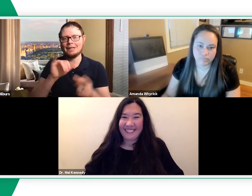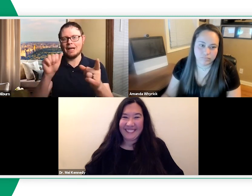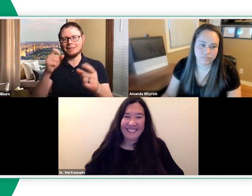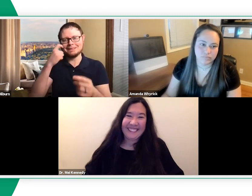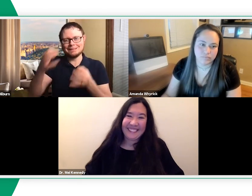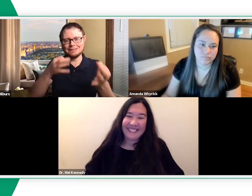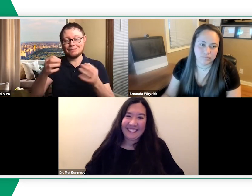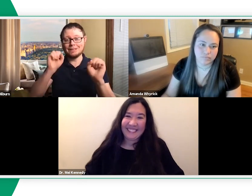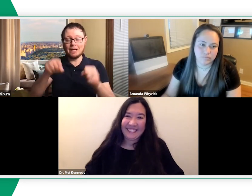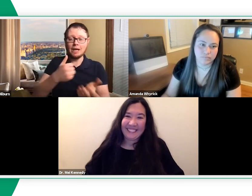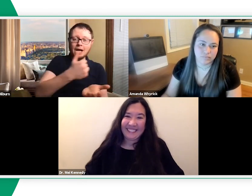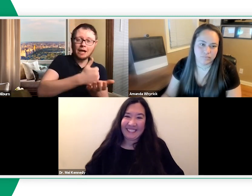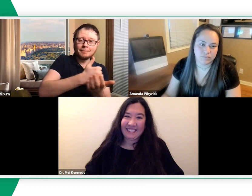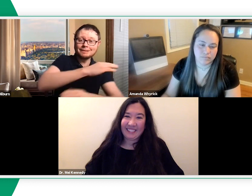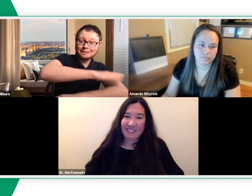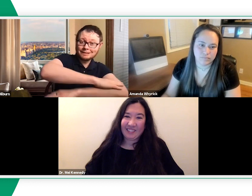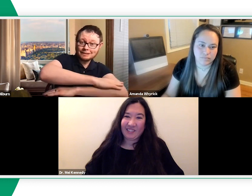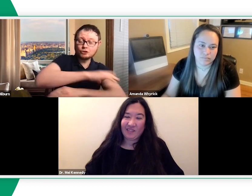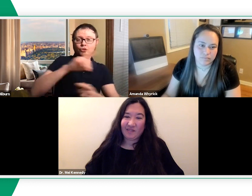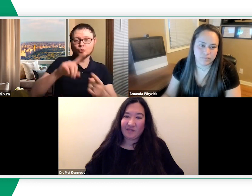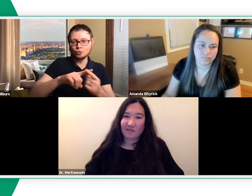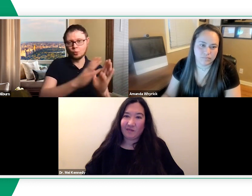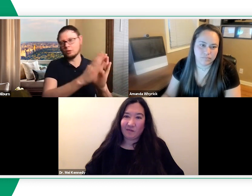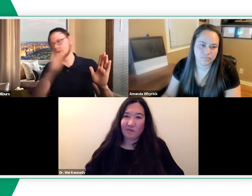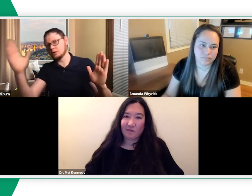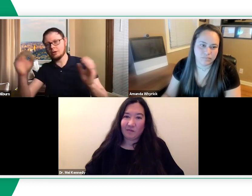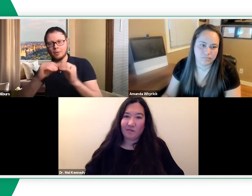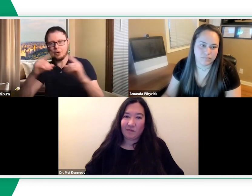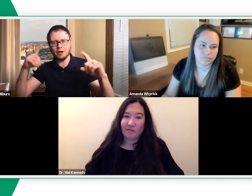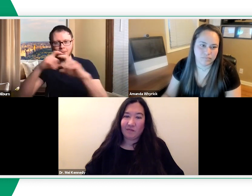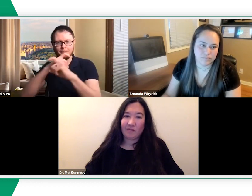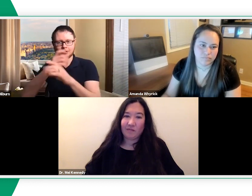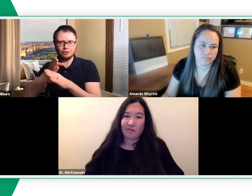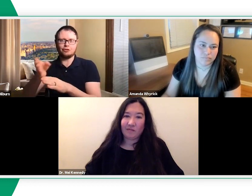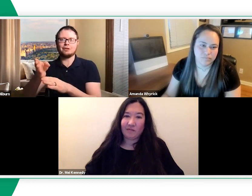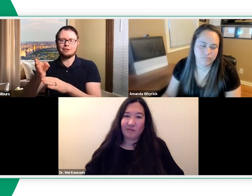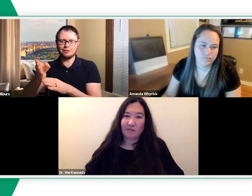It's not that difficult, as Amanda explained. You could start out as a help desk person